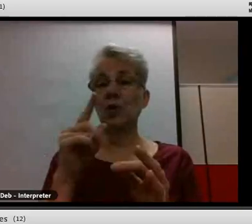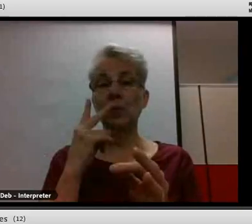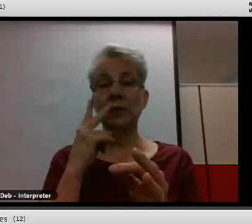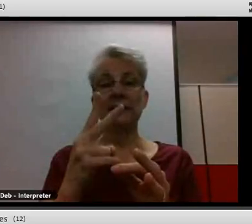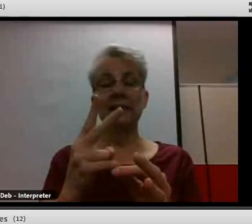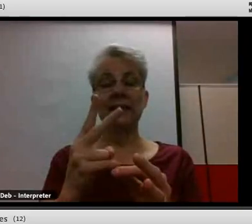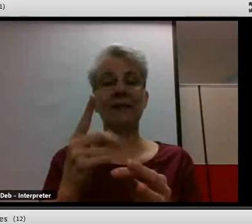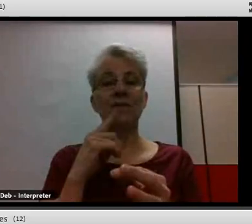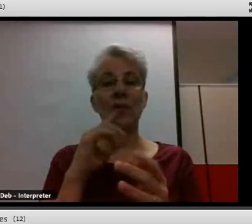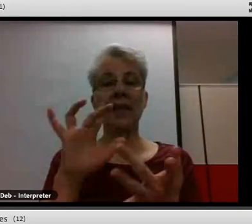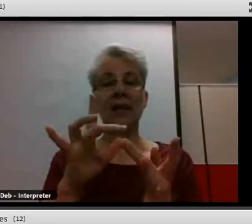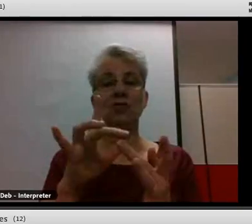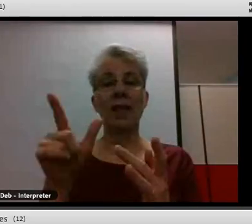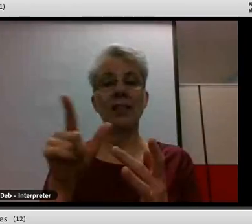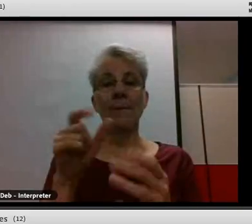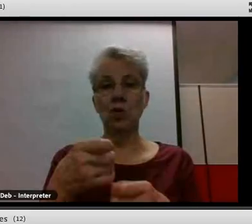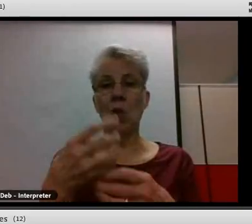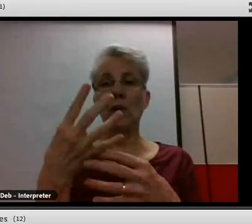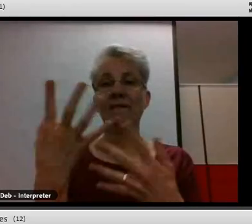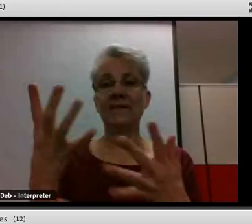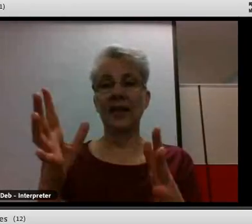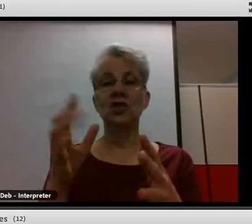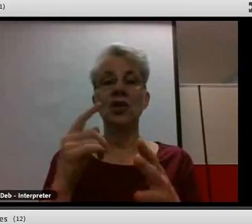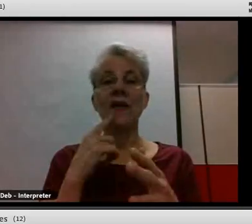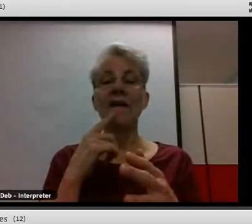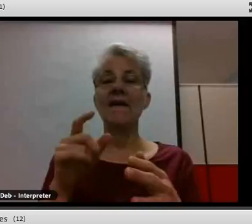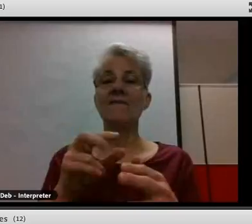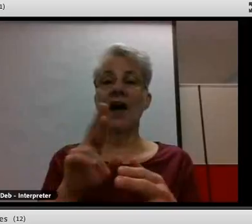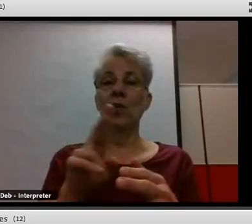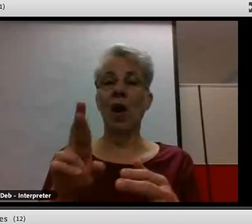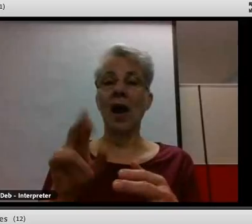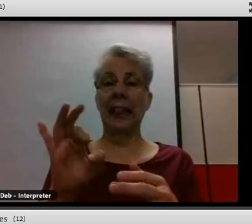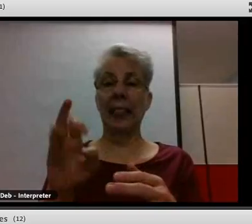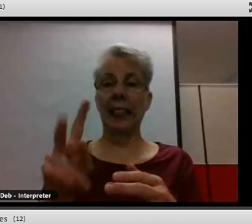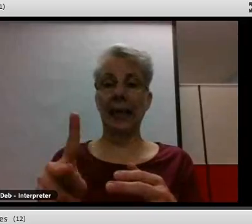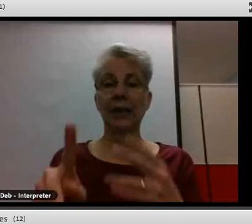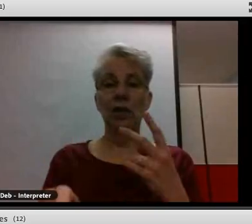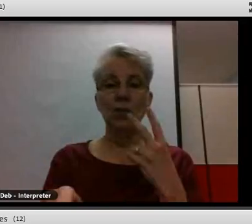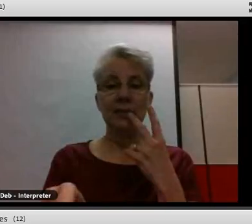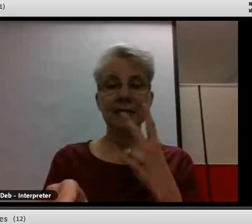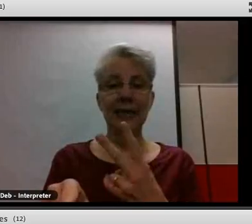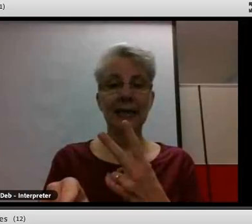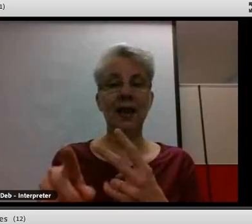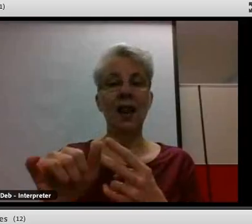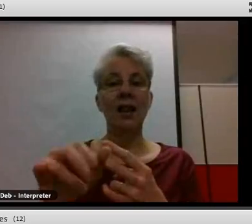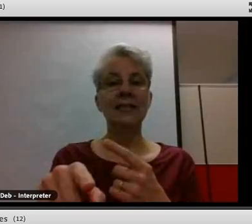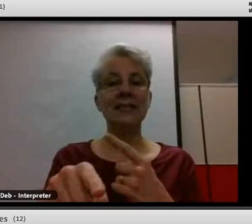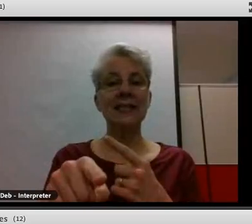where people can take a print book and make it electronic.